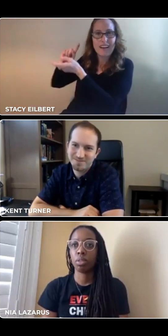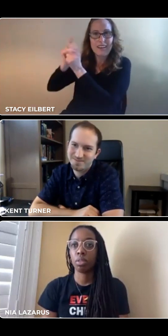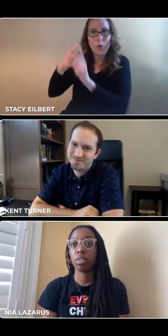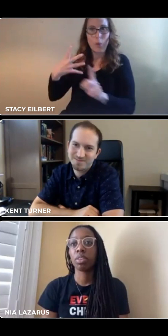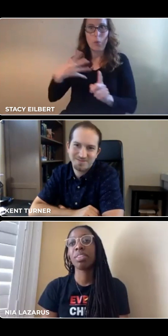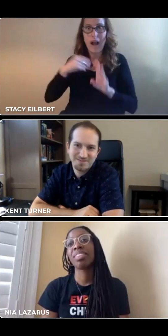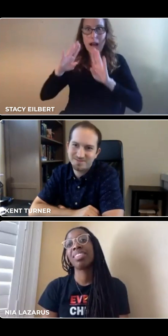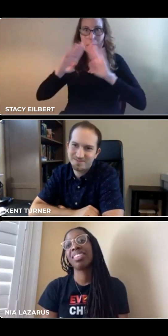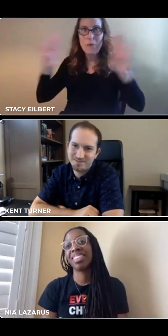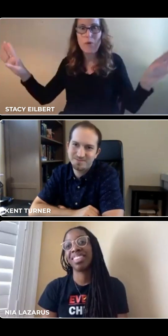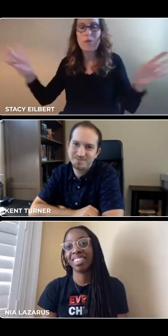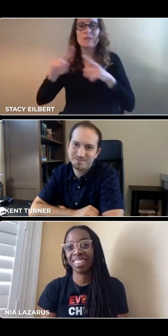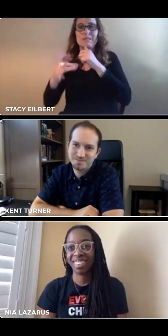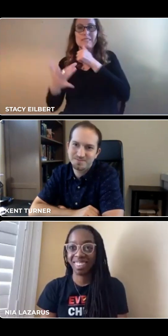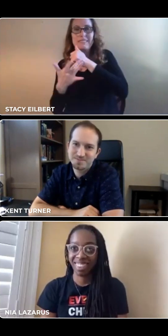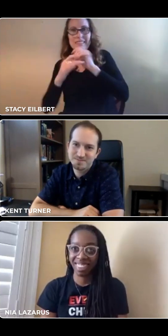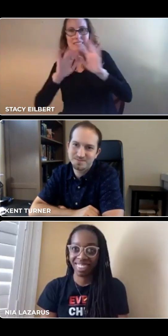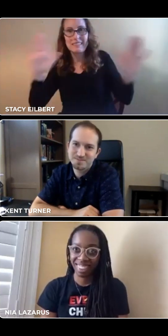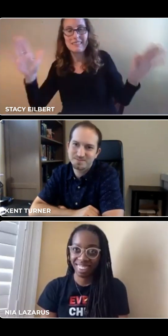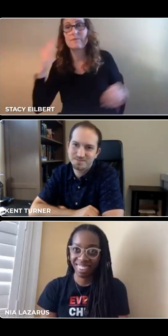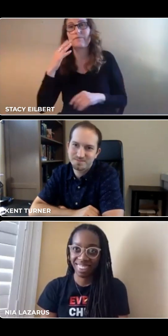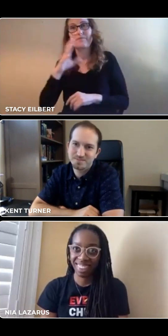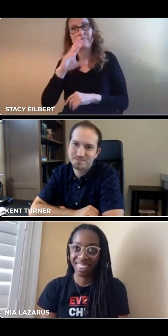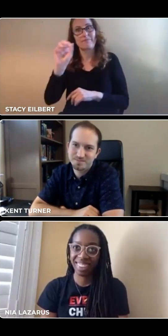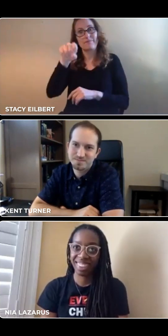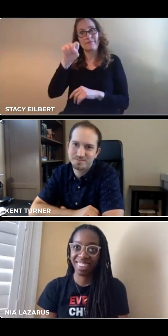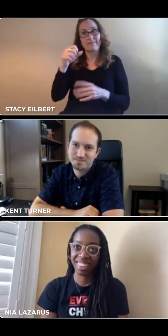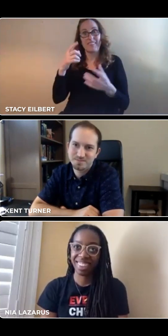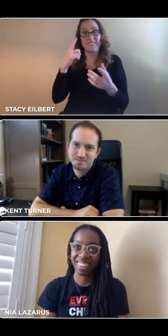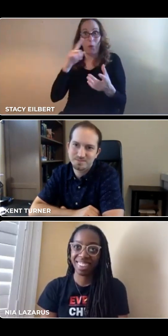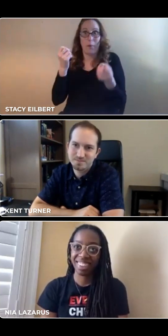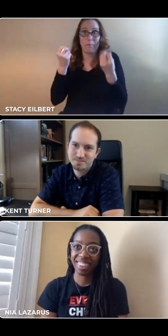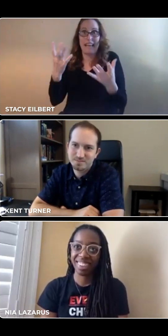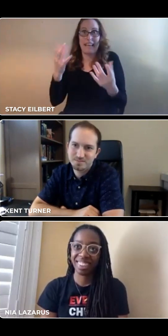blackboard that we wrote on. Then it changed to a whiteboard. And then we started using